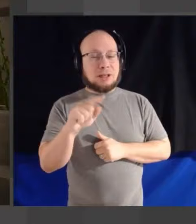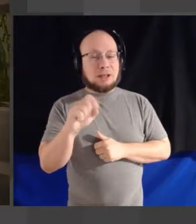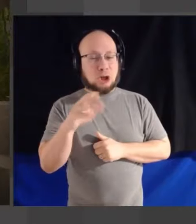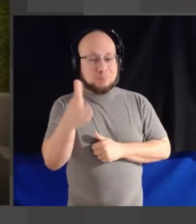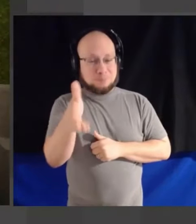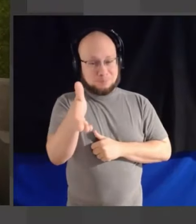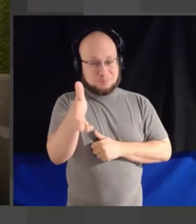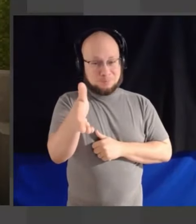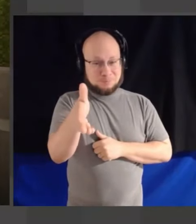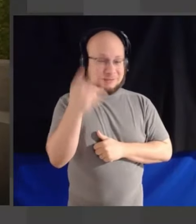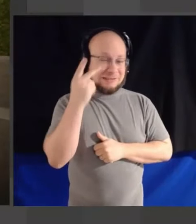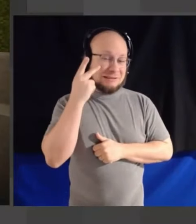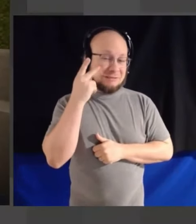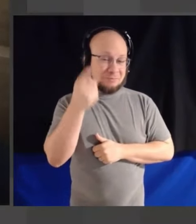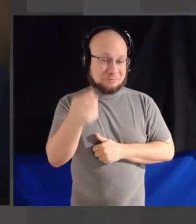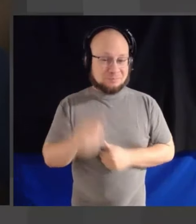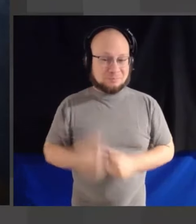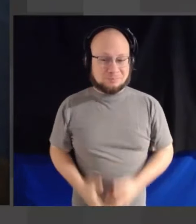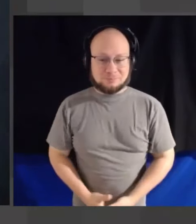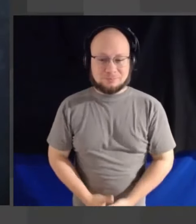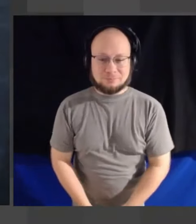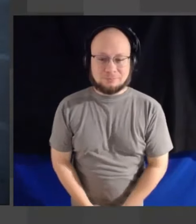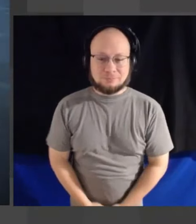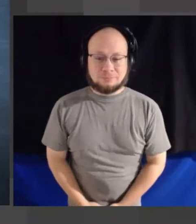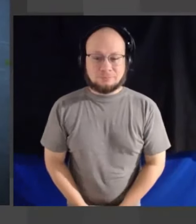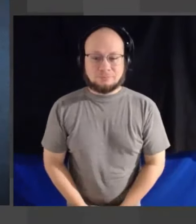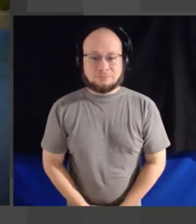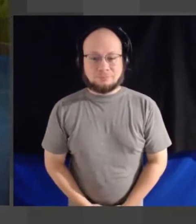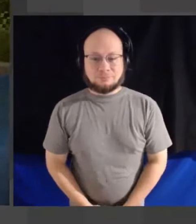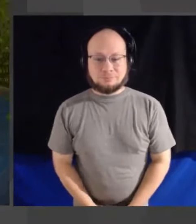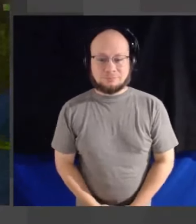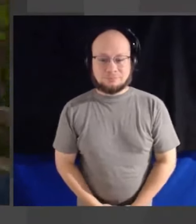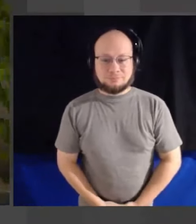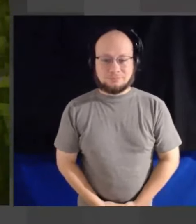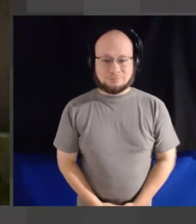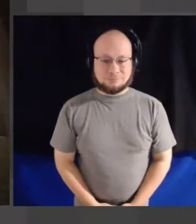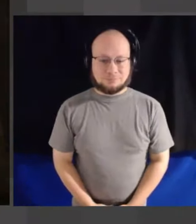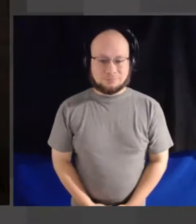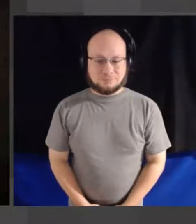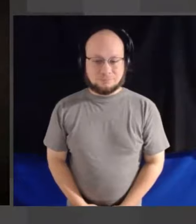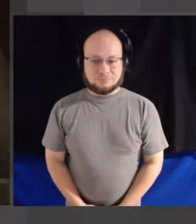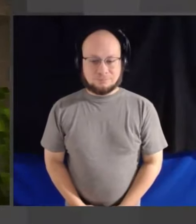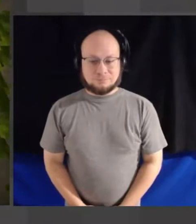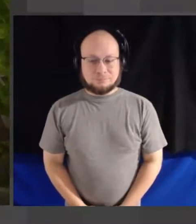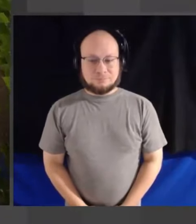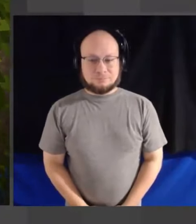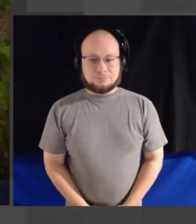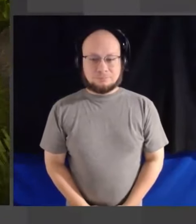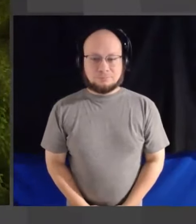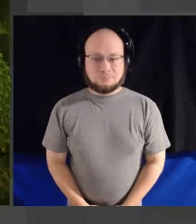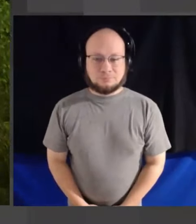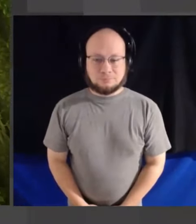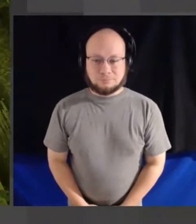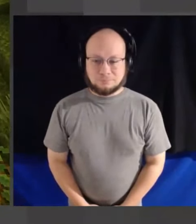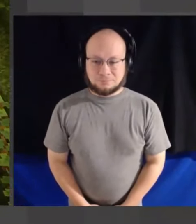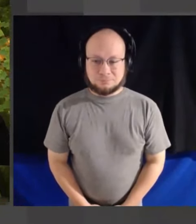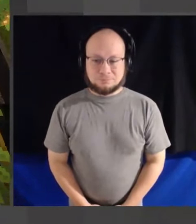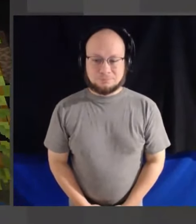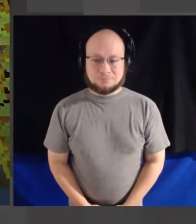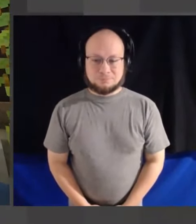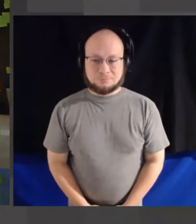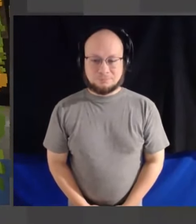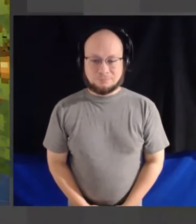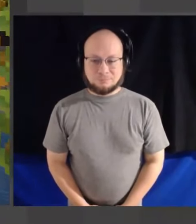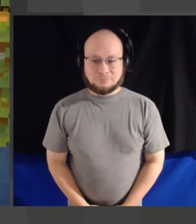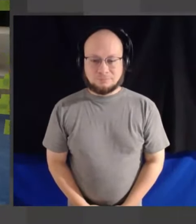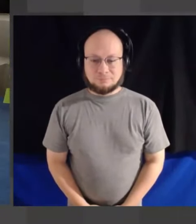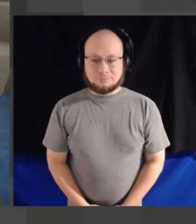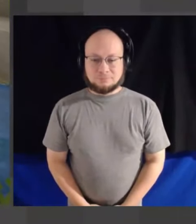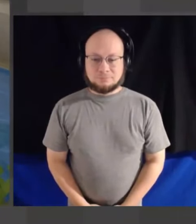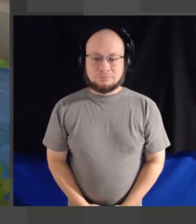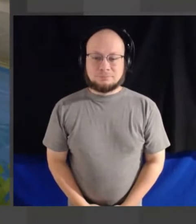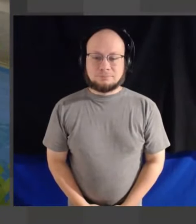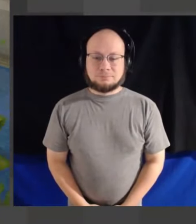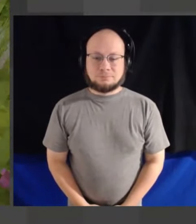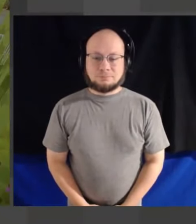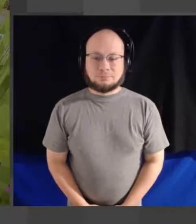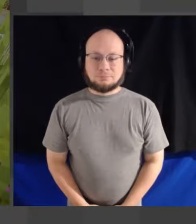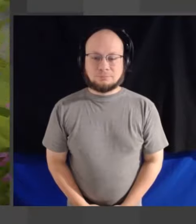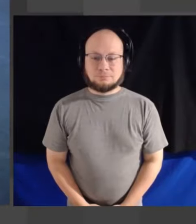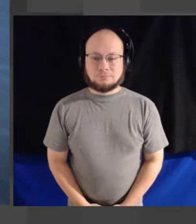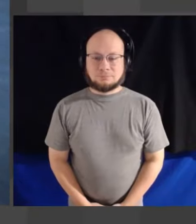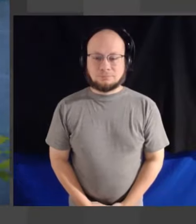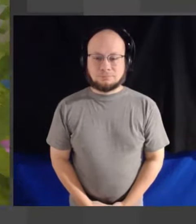THE CUTEST PREDATOR YOU WILL